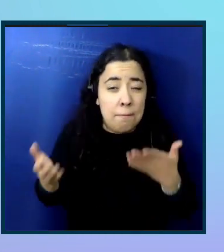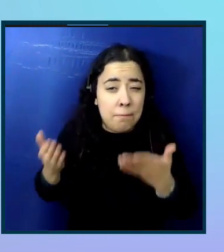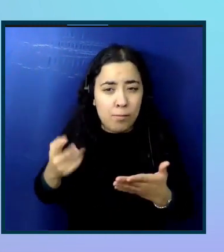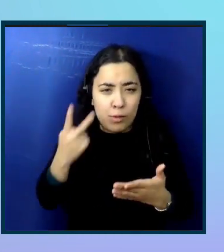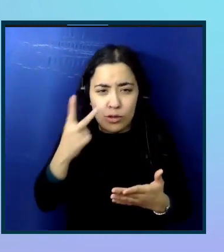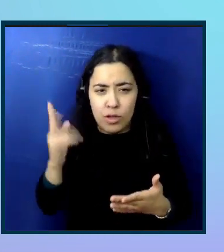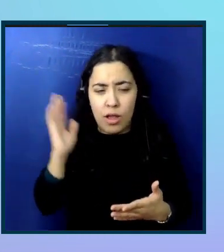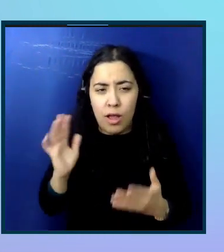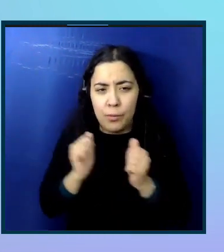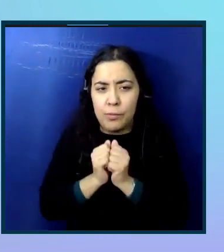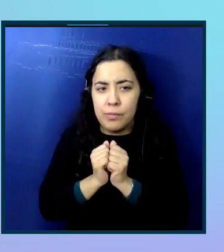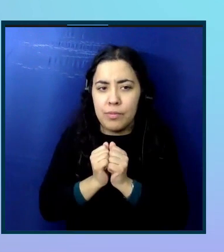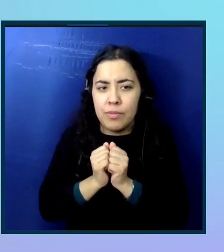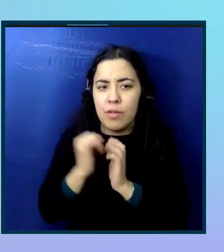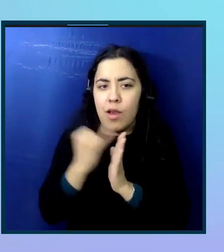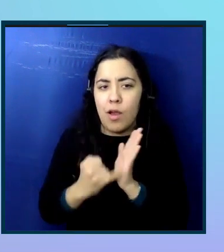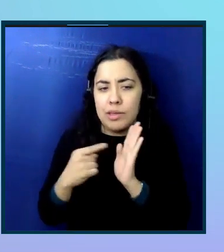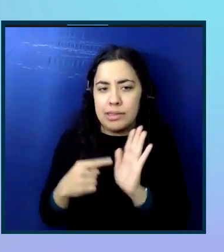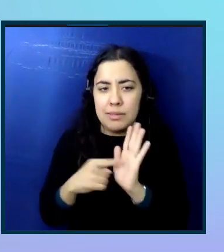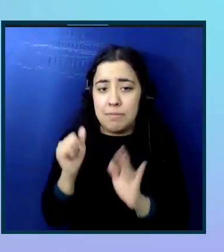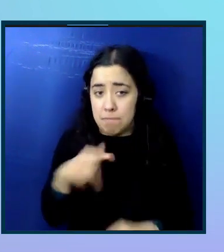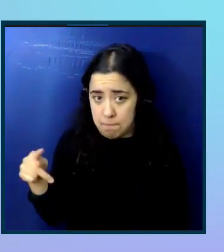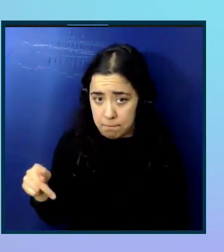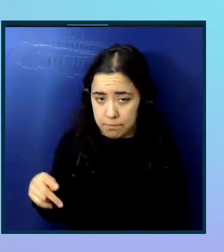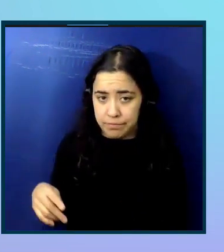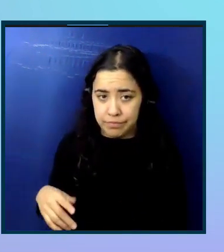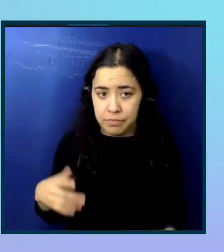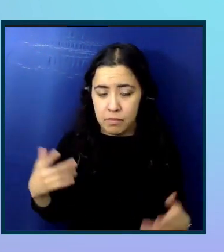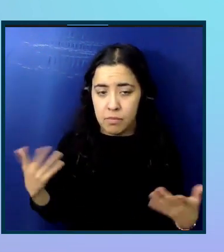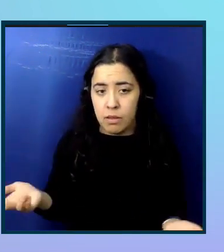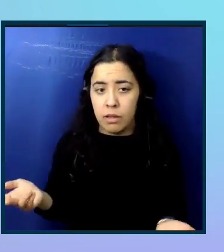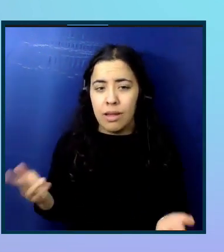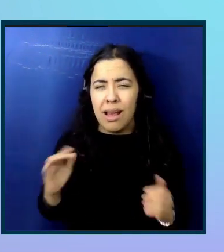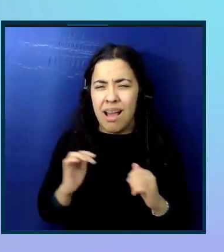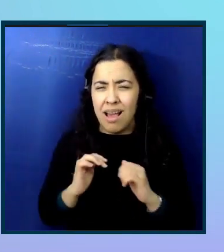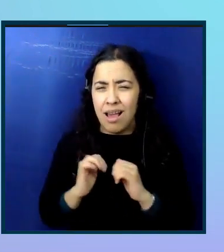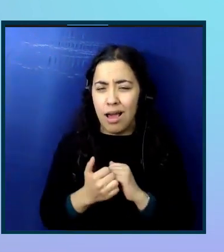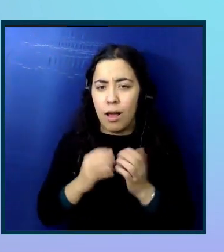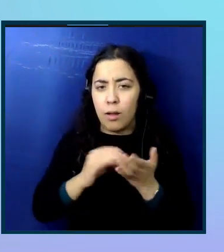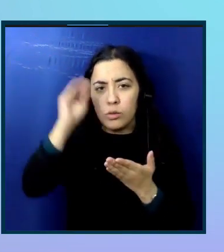And I think we might have saw it with the art exhibit app. How does, how do the students address